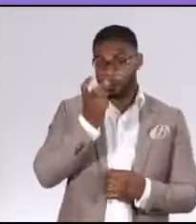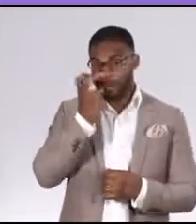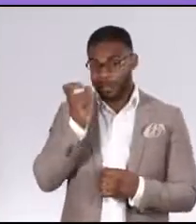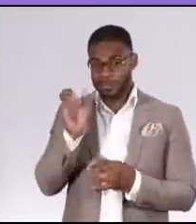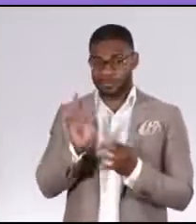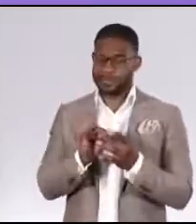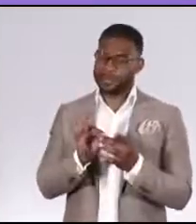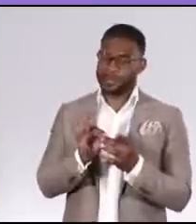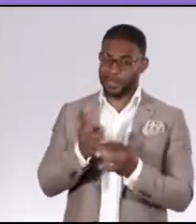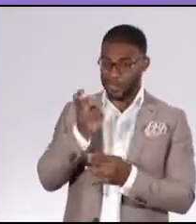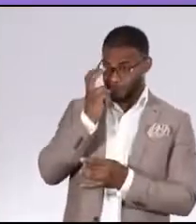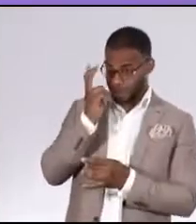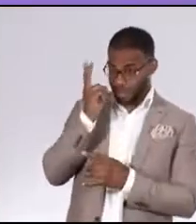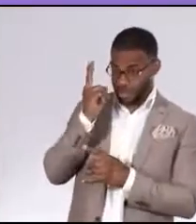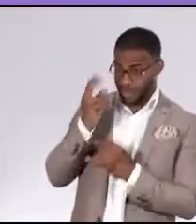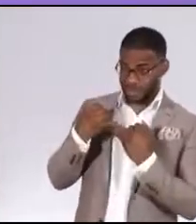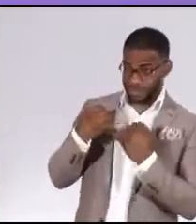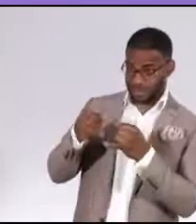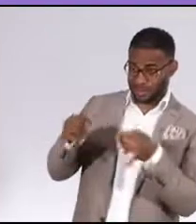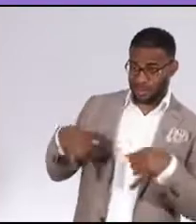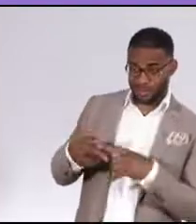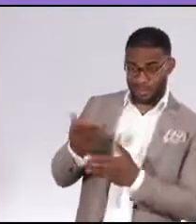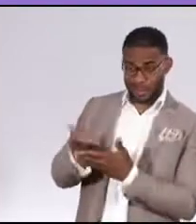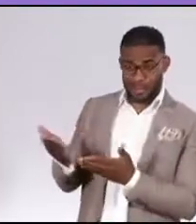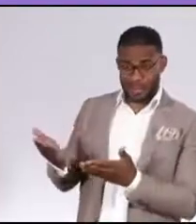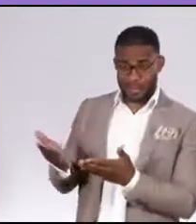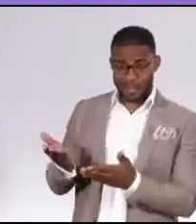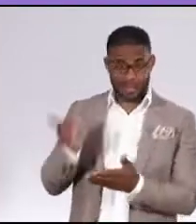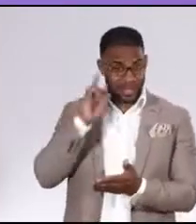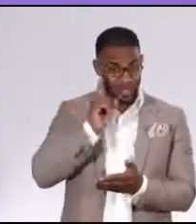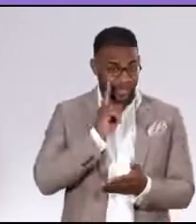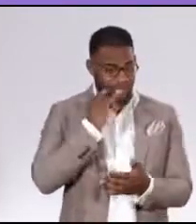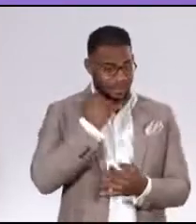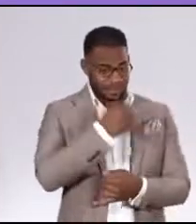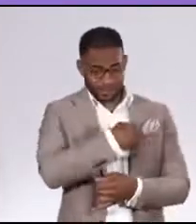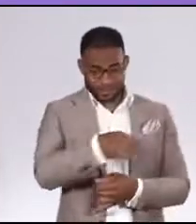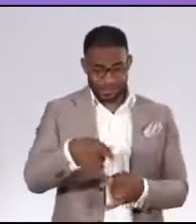Blindness cuts us off from things, but deafness cuts us off from people.